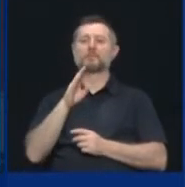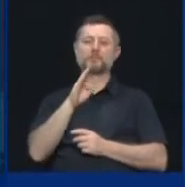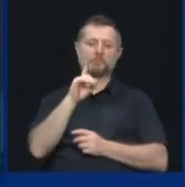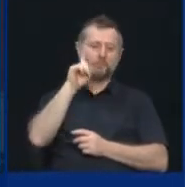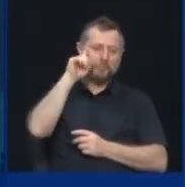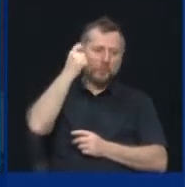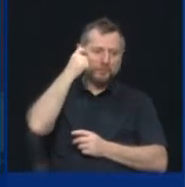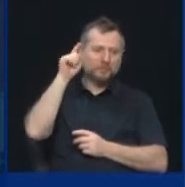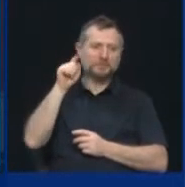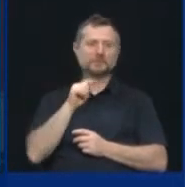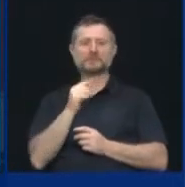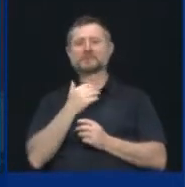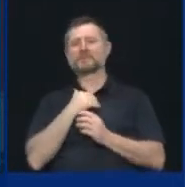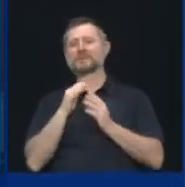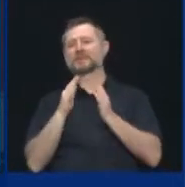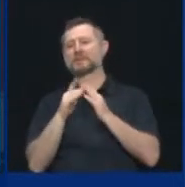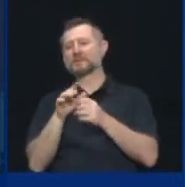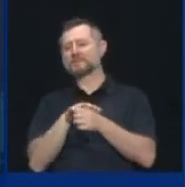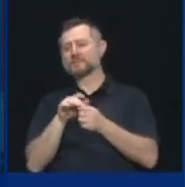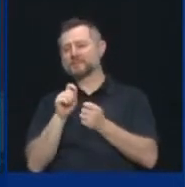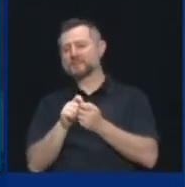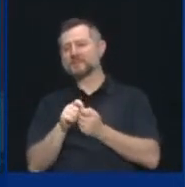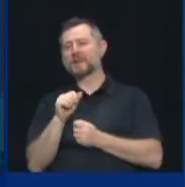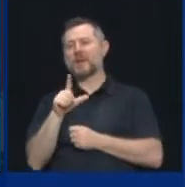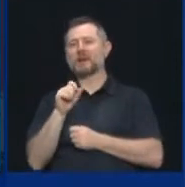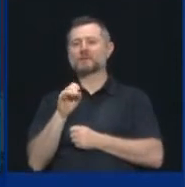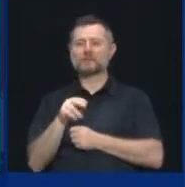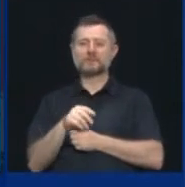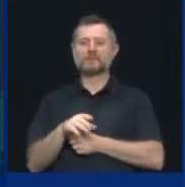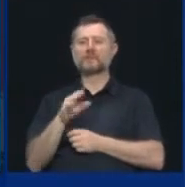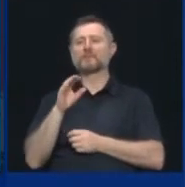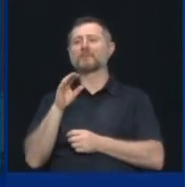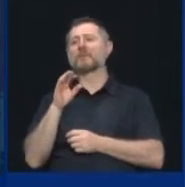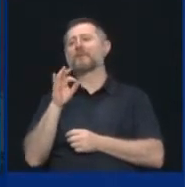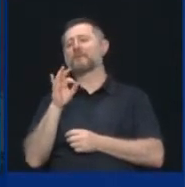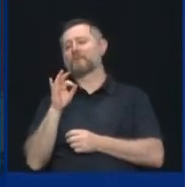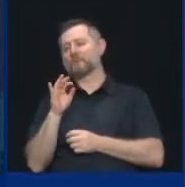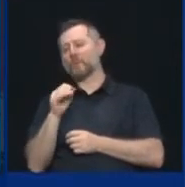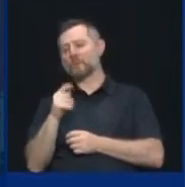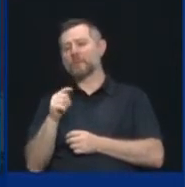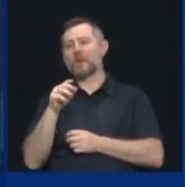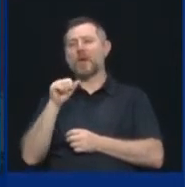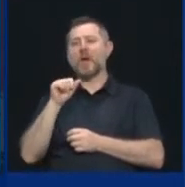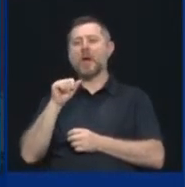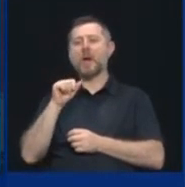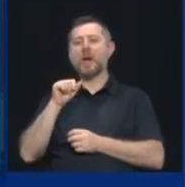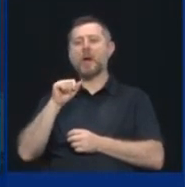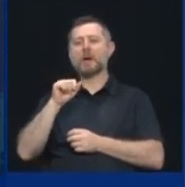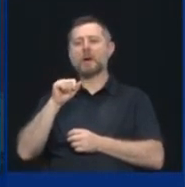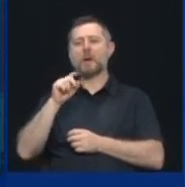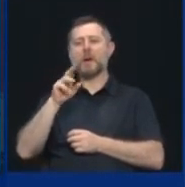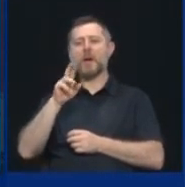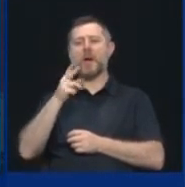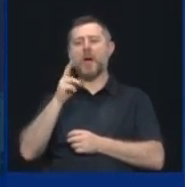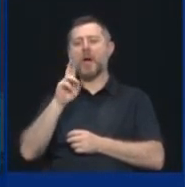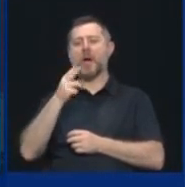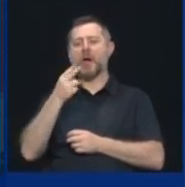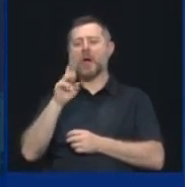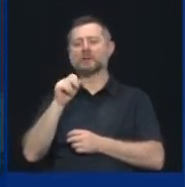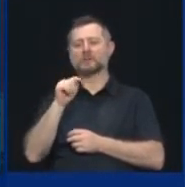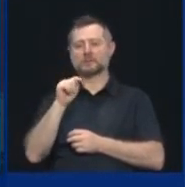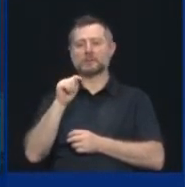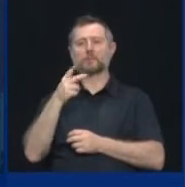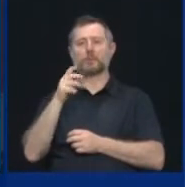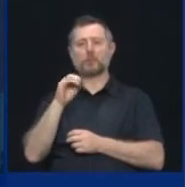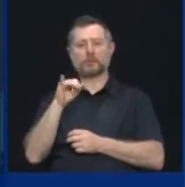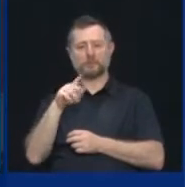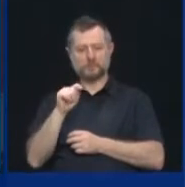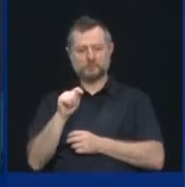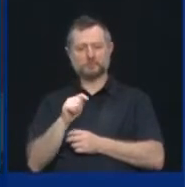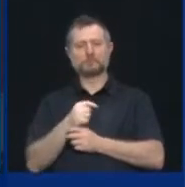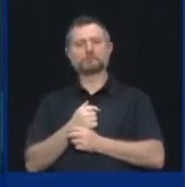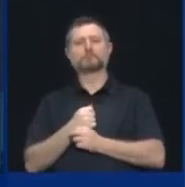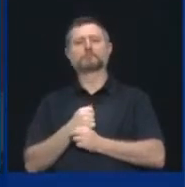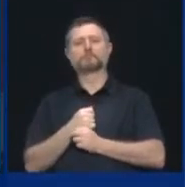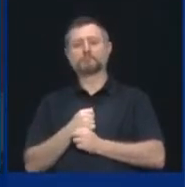DELAVAN AND THE BRO,NX ADDISON, MONTGOMERY, JEFFERSON COUNTY,